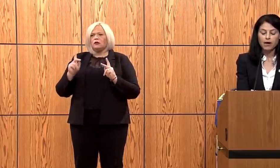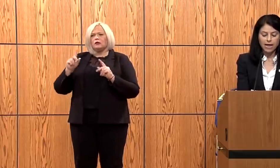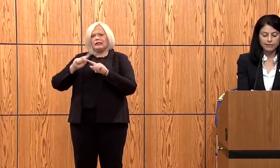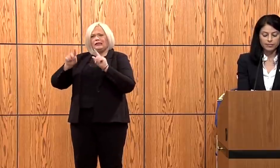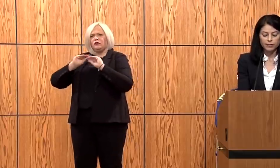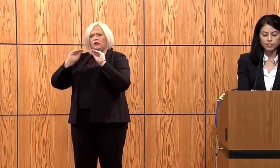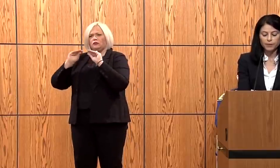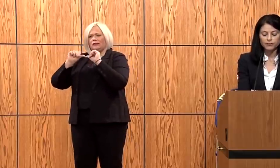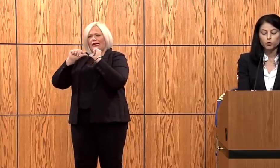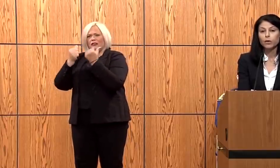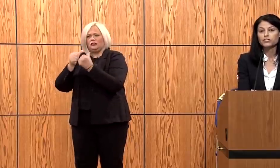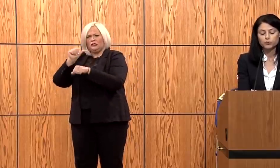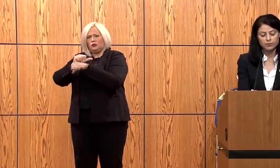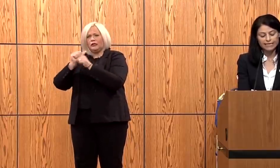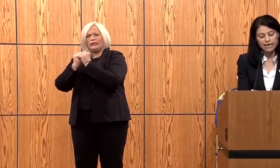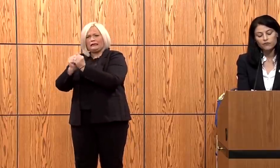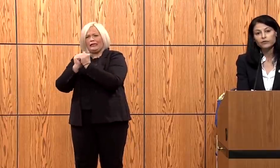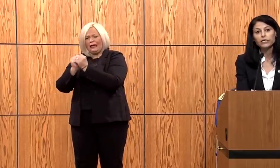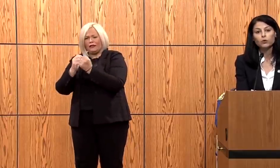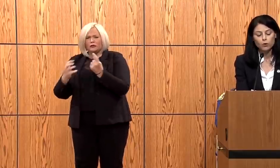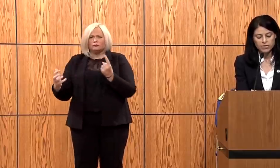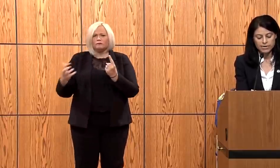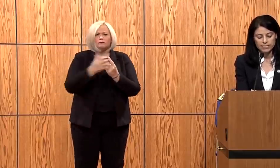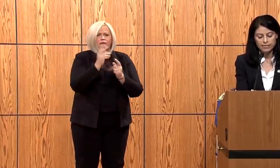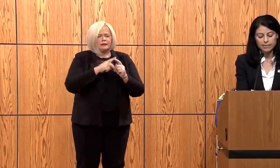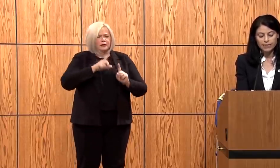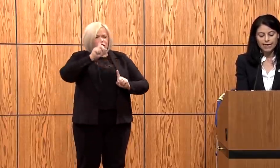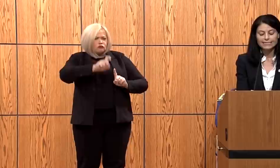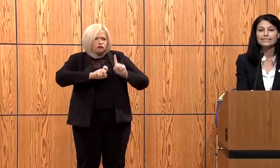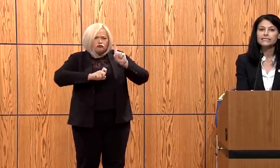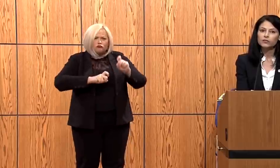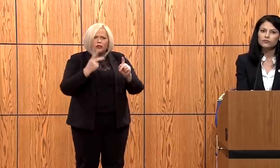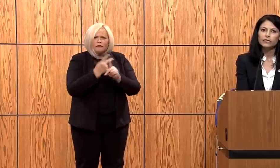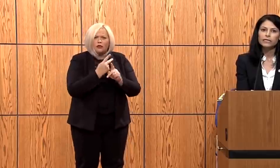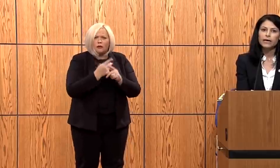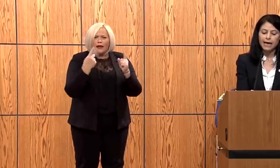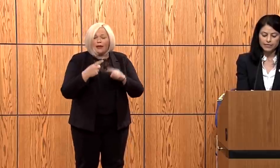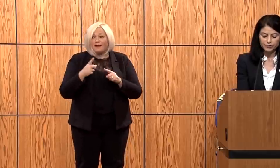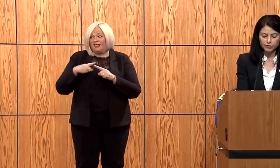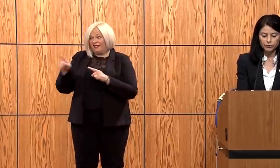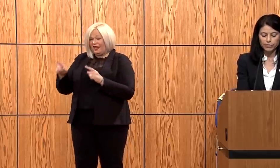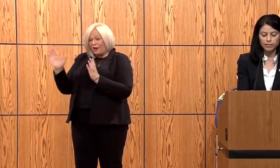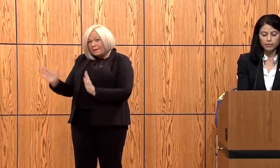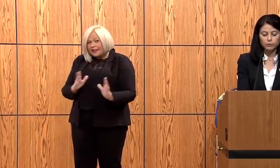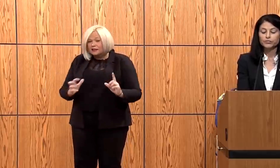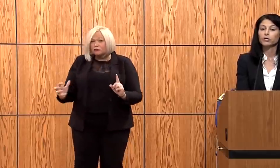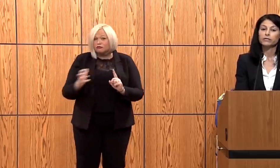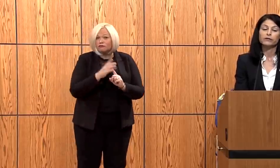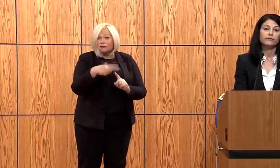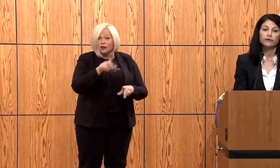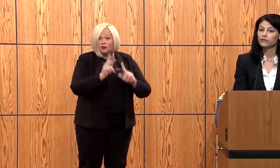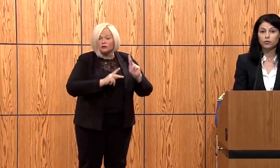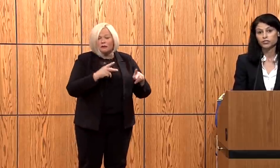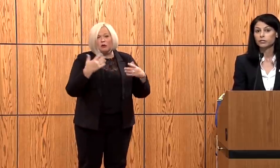GOVERNOR OFFICIALS, AND THE BROADER PUBLIC. BROADER PUBLIC. MULTI-FRONT OPERATION TO MULTI-FRONT OPERATION TO APPREHEND THE SUSPECTS IN APPREHEND THE SUSPECTS IN QUESTION WAS CAREFULLY